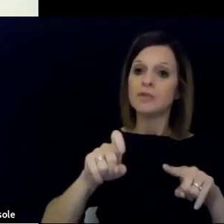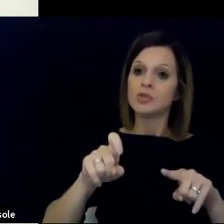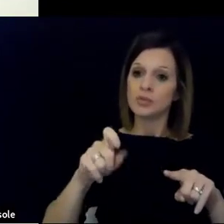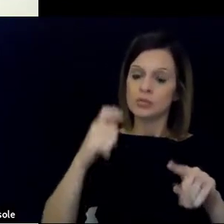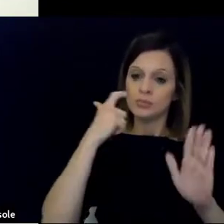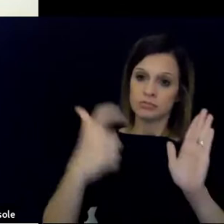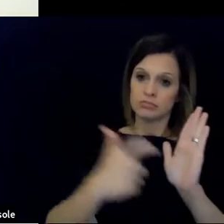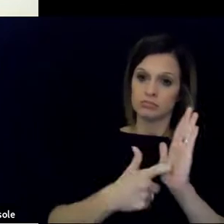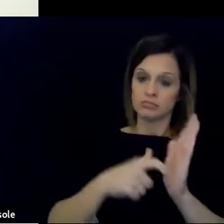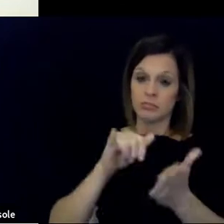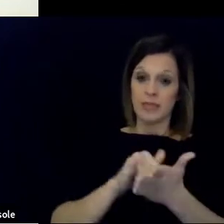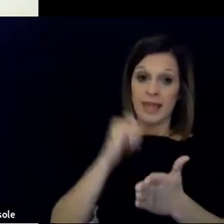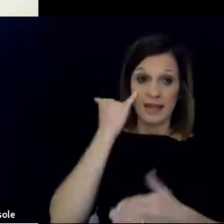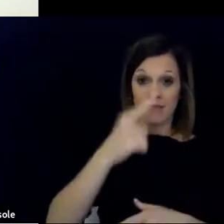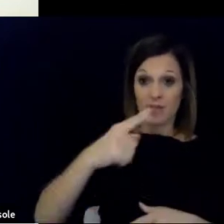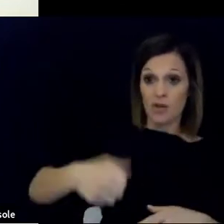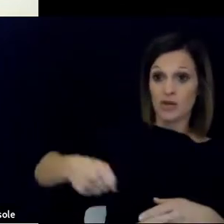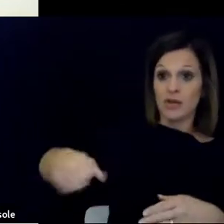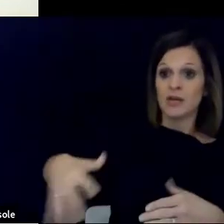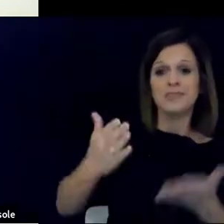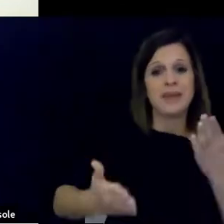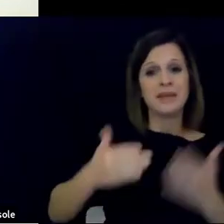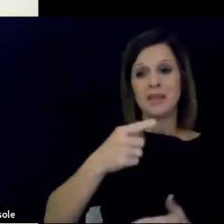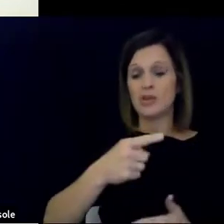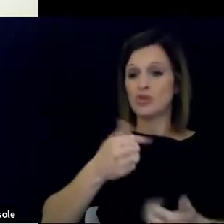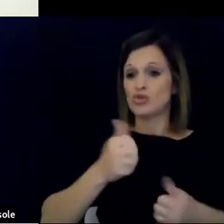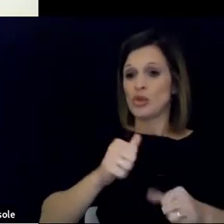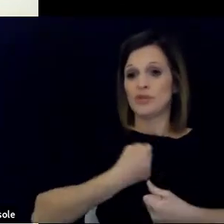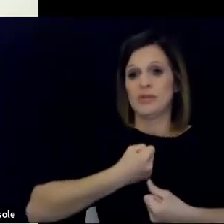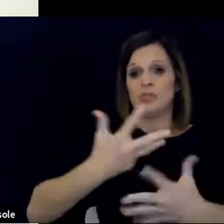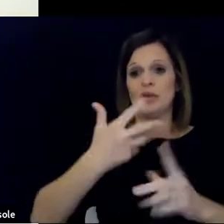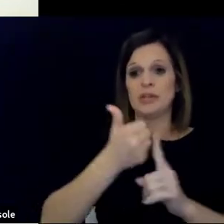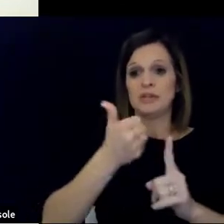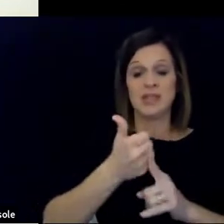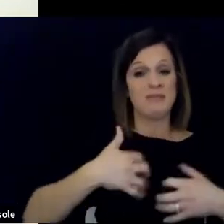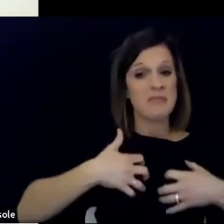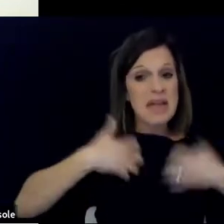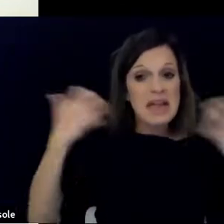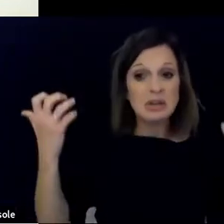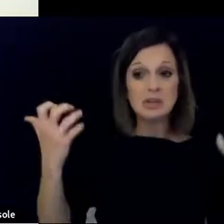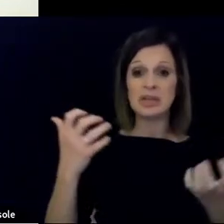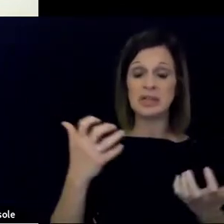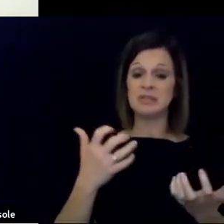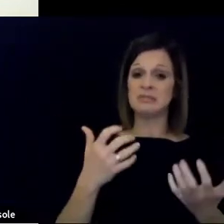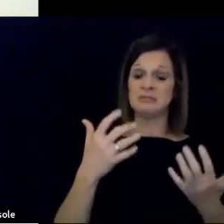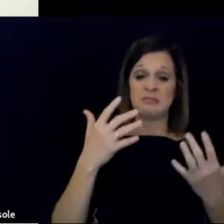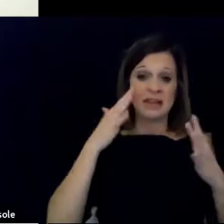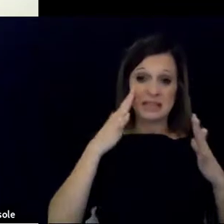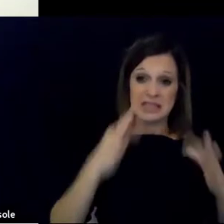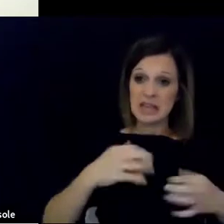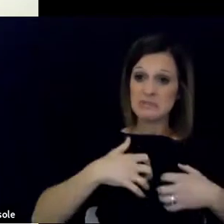And maybe it's just a way of expressing anger. I choose to be angry and I'm gonna let my mom know, or my dad know exactly how angry I am by pulling